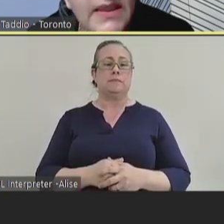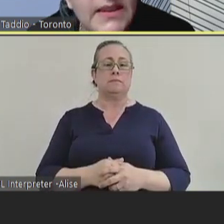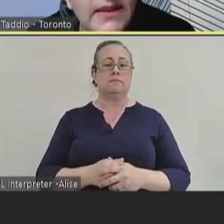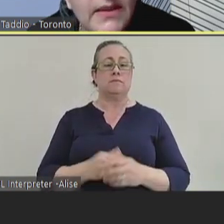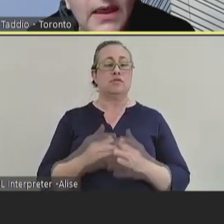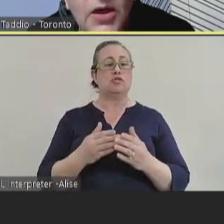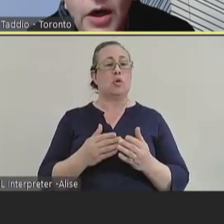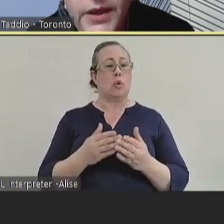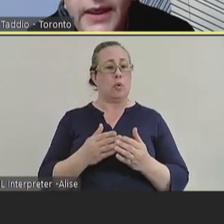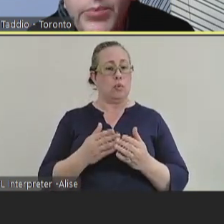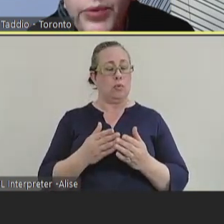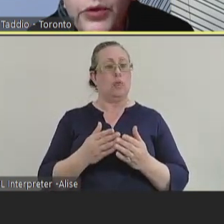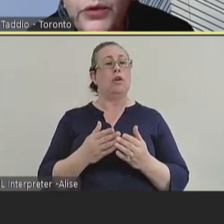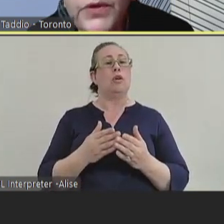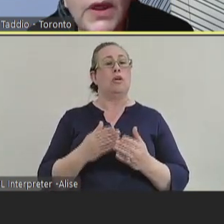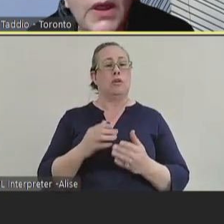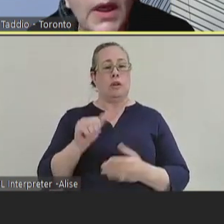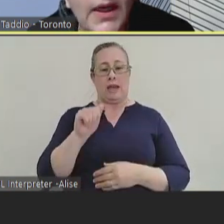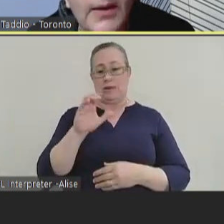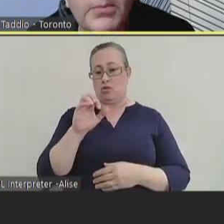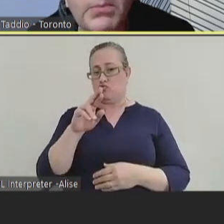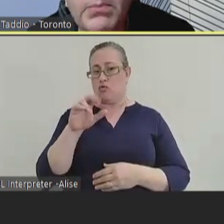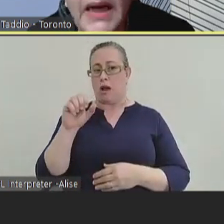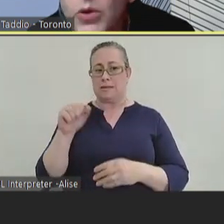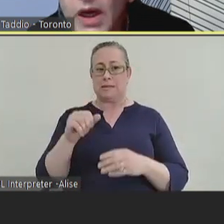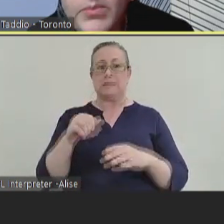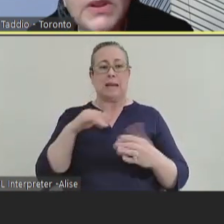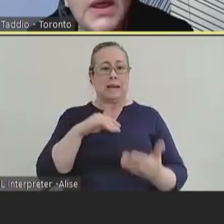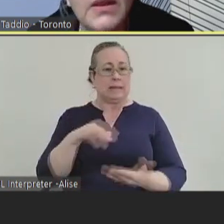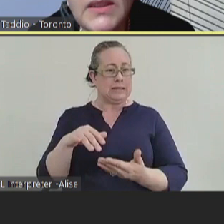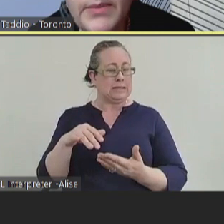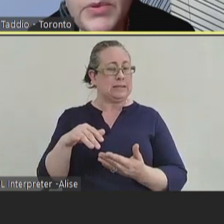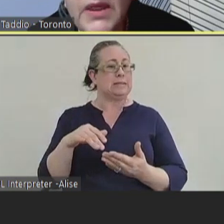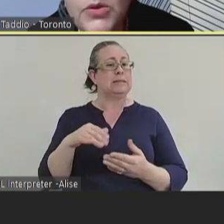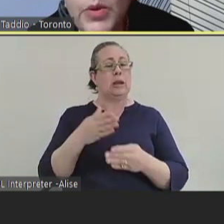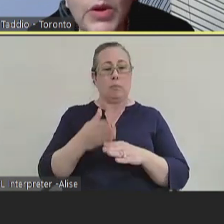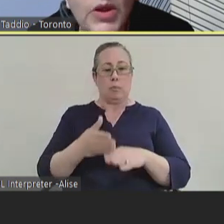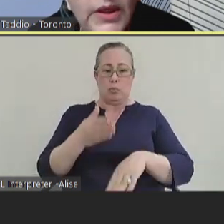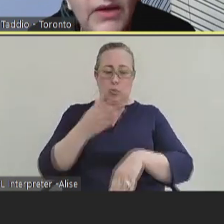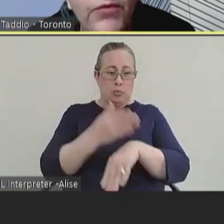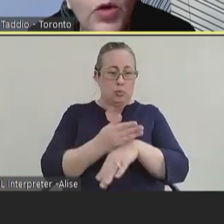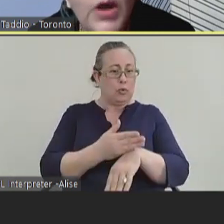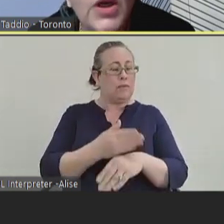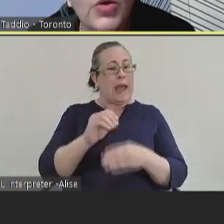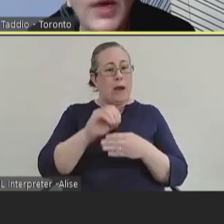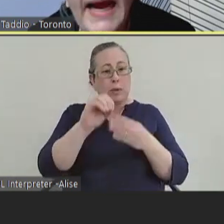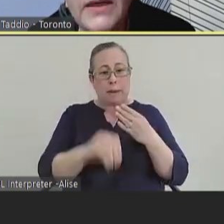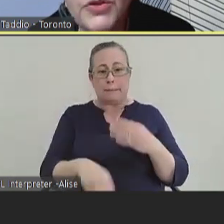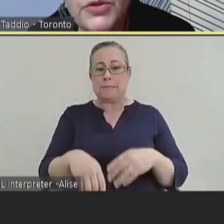I said CARD improved outcomes, and the types of things we were looking for were attitudes